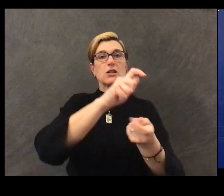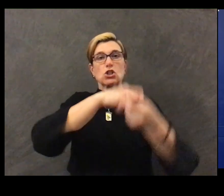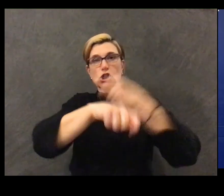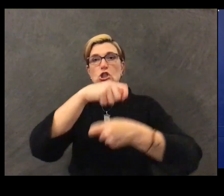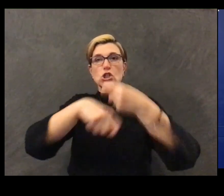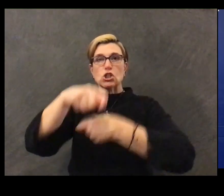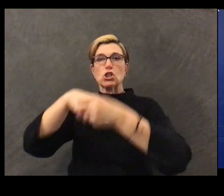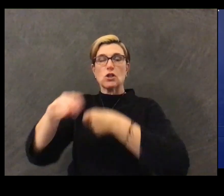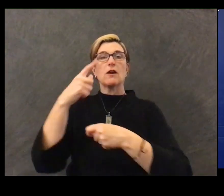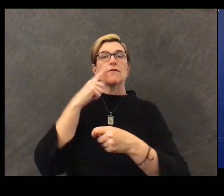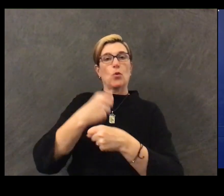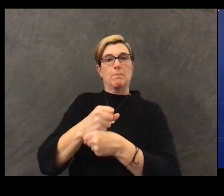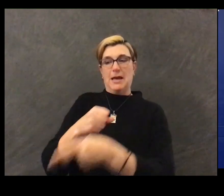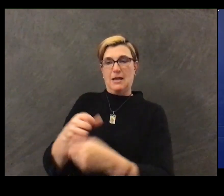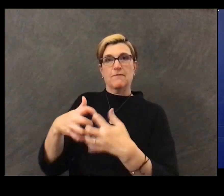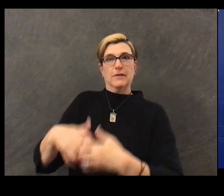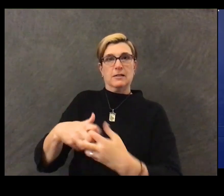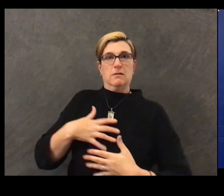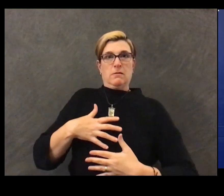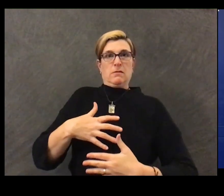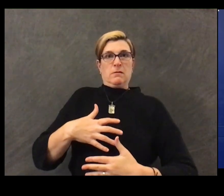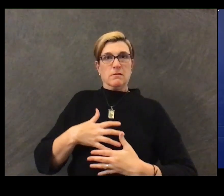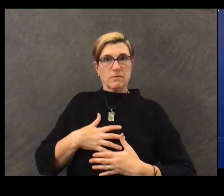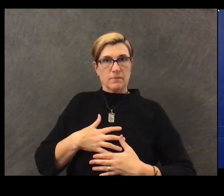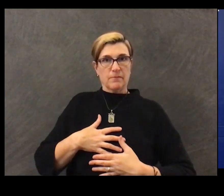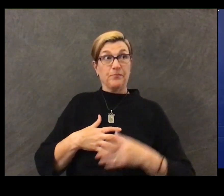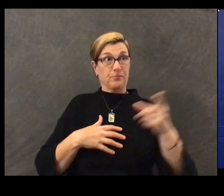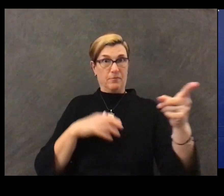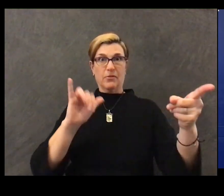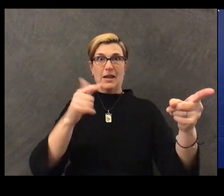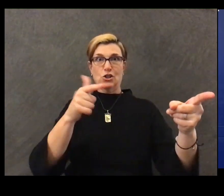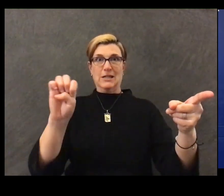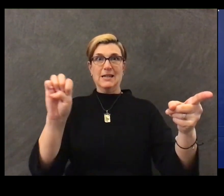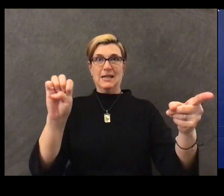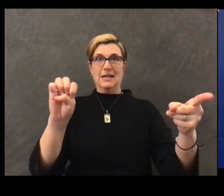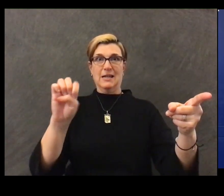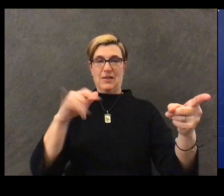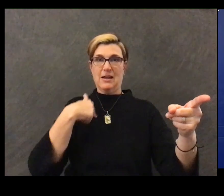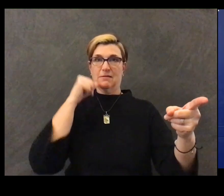ventilators and if this particular plant they literally have the Union sat down